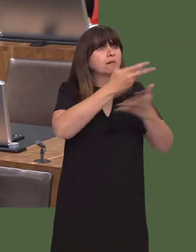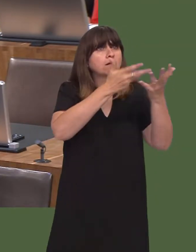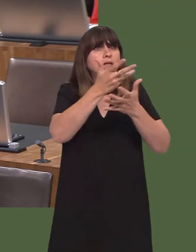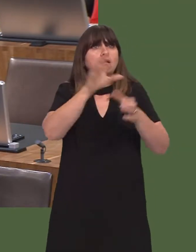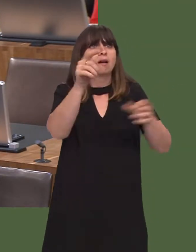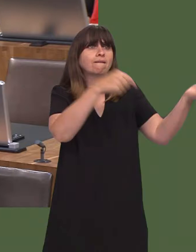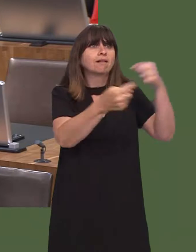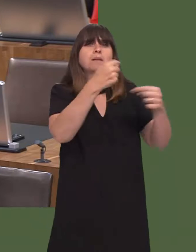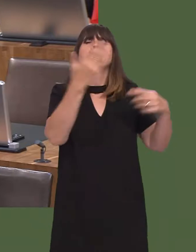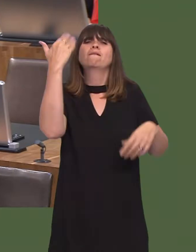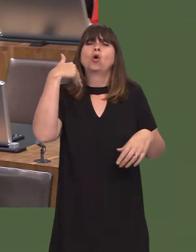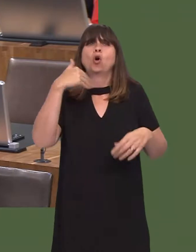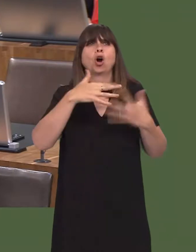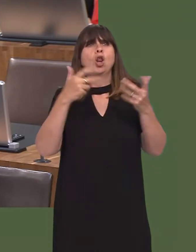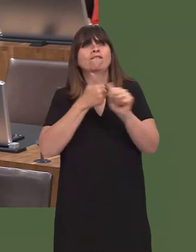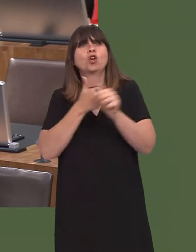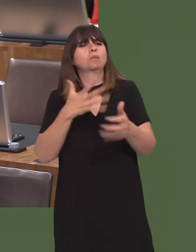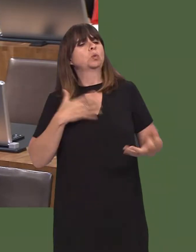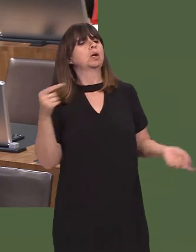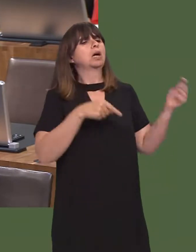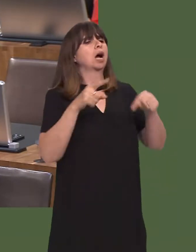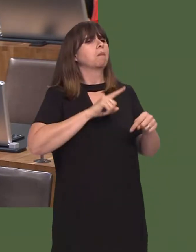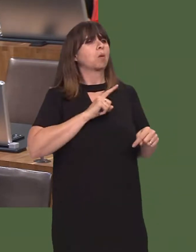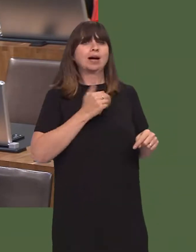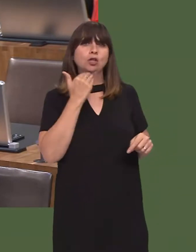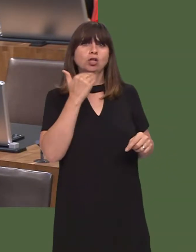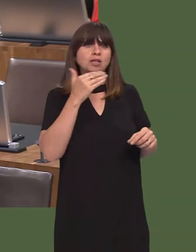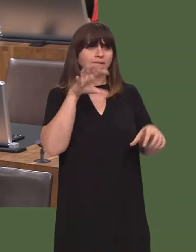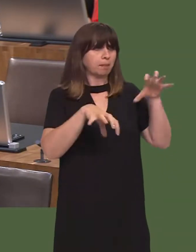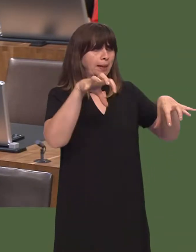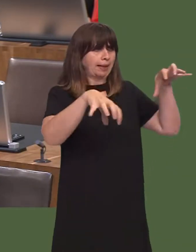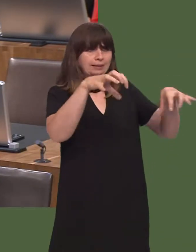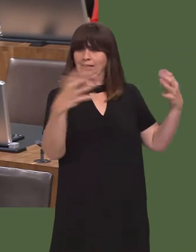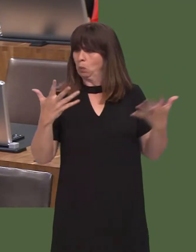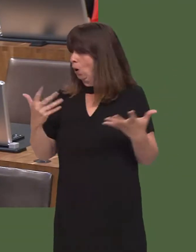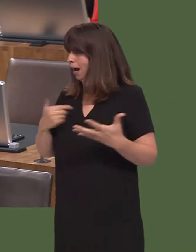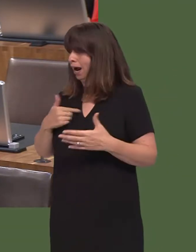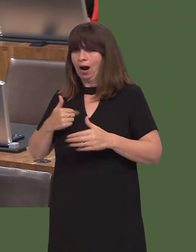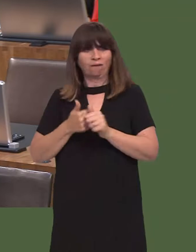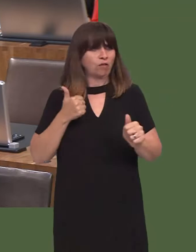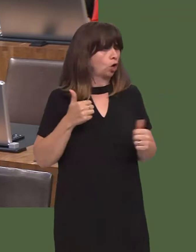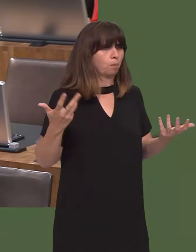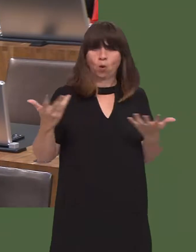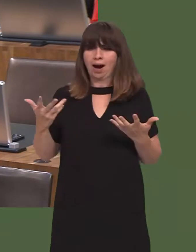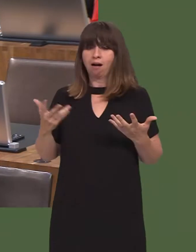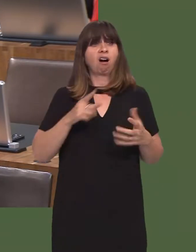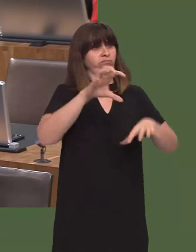that, for some time, itís been difficult to attract investment into some parts of Wales because of a lack of buildings where people can actually base themselves. And, thirdly,